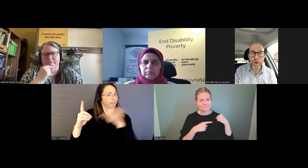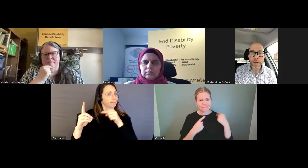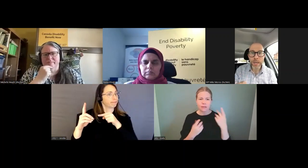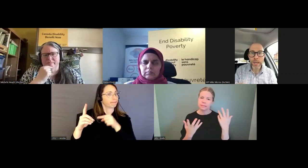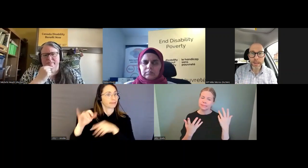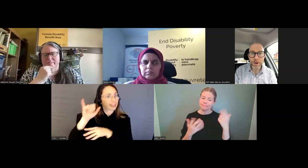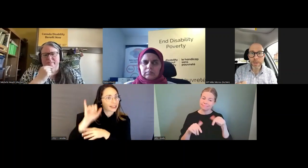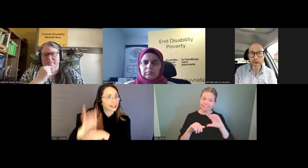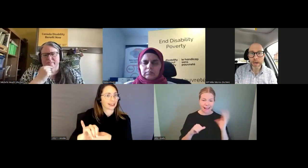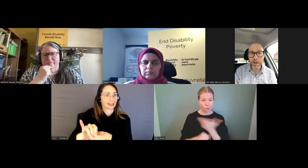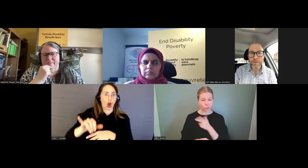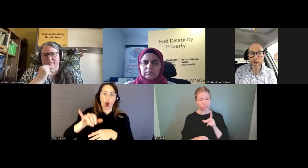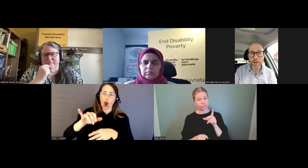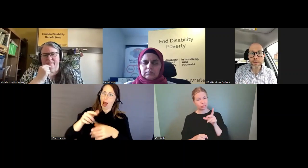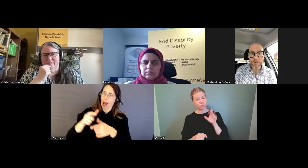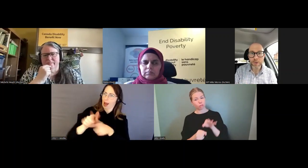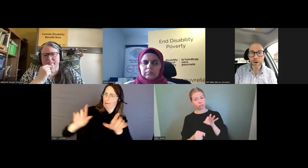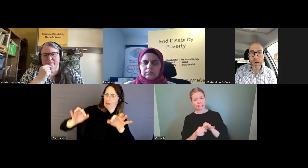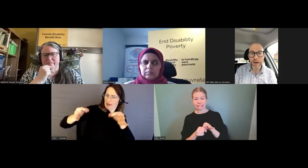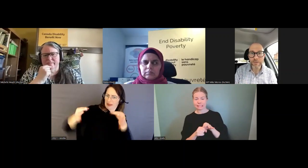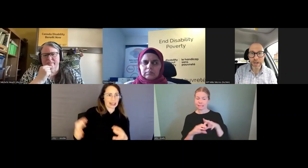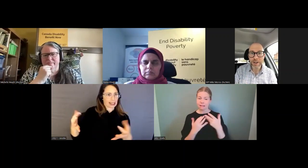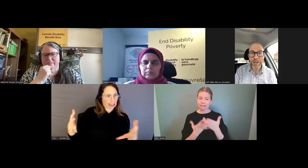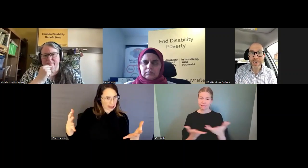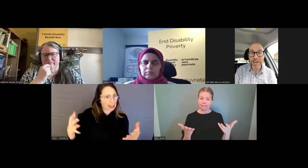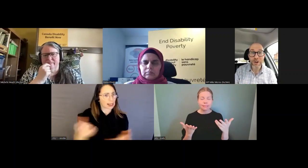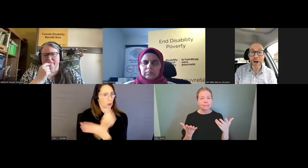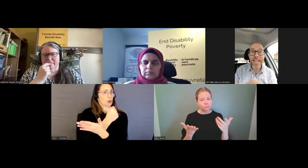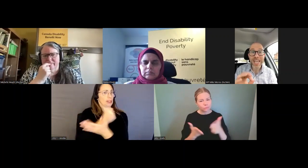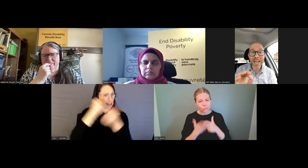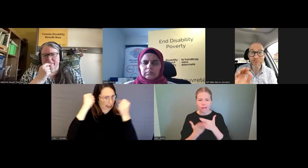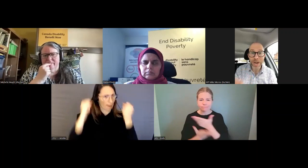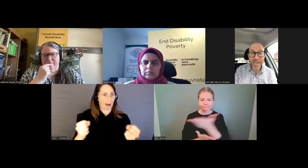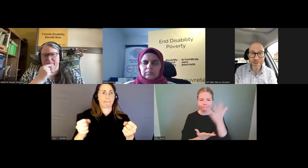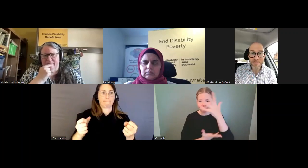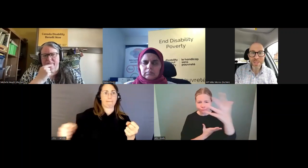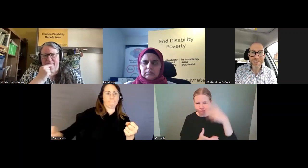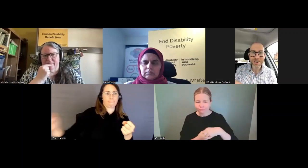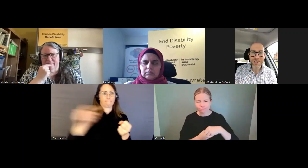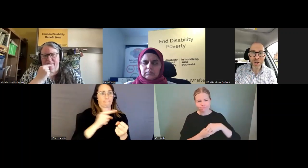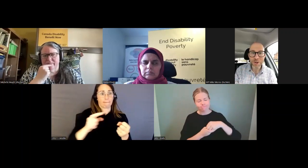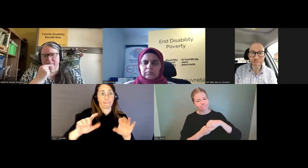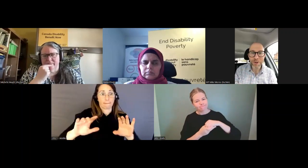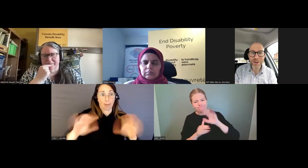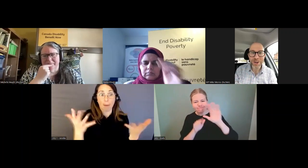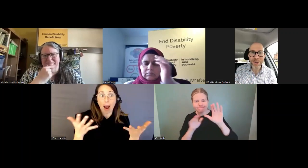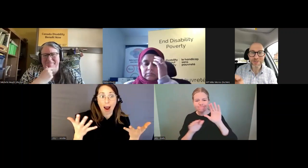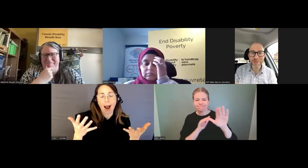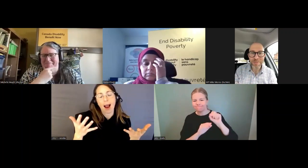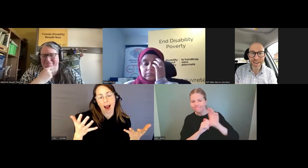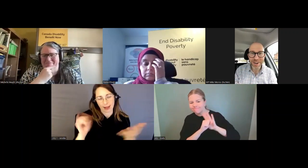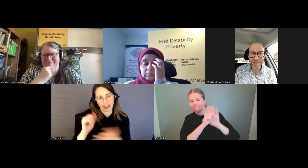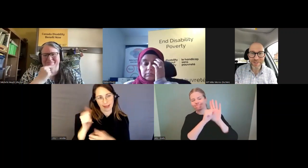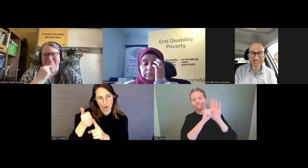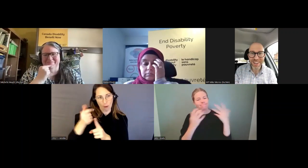TO GET THERE BECAUSE OF ALL OF YOUR ADVOCACY. SOIANT WAIT TO SHARE THOSE POSTCARDS FROM MY OFFICE.